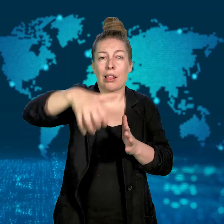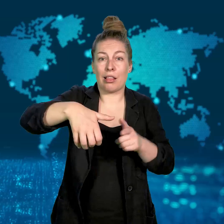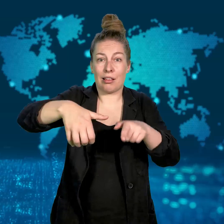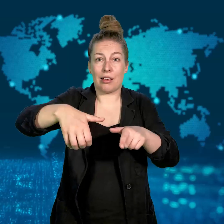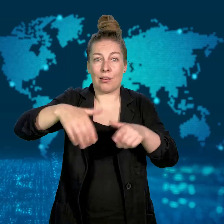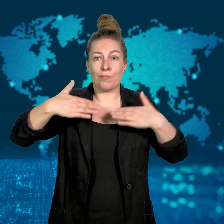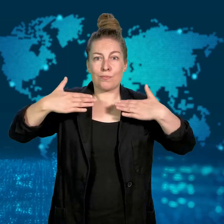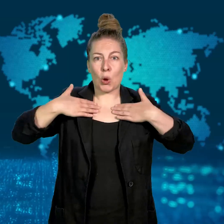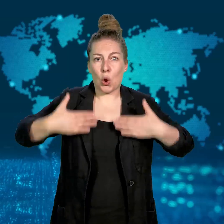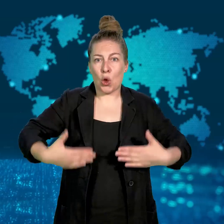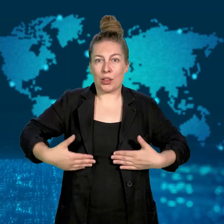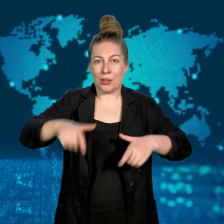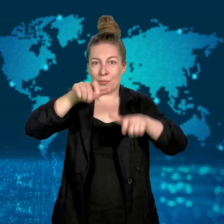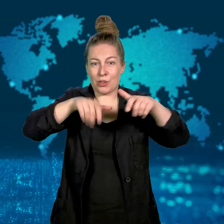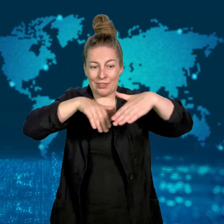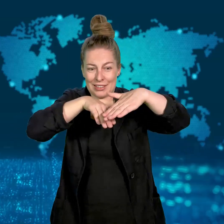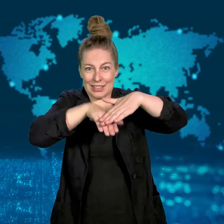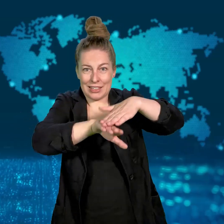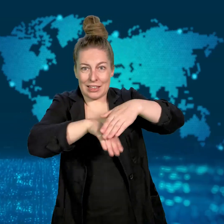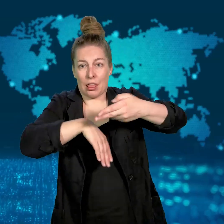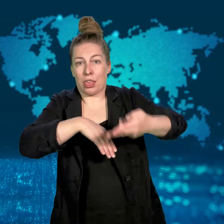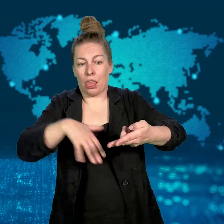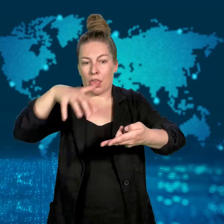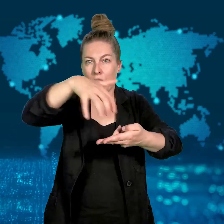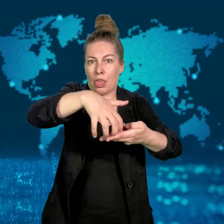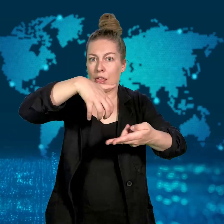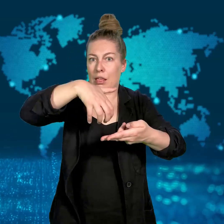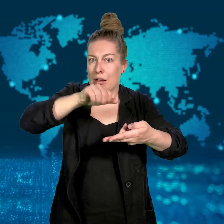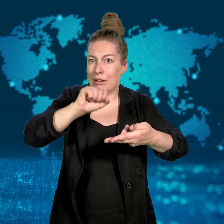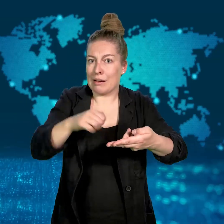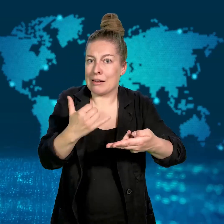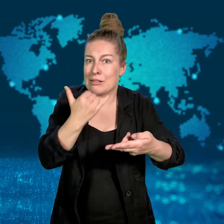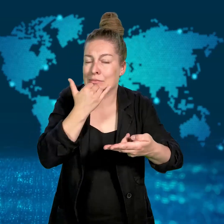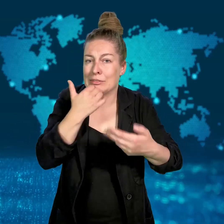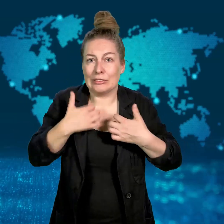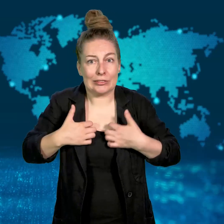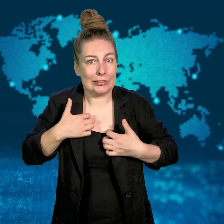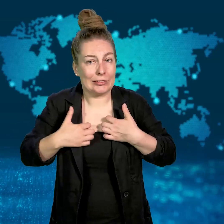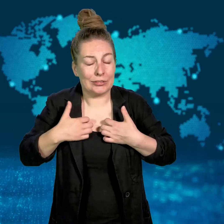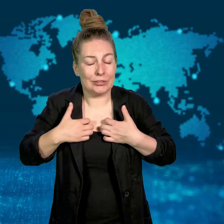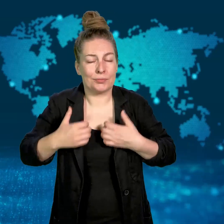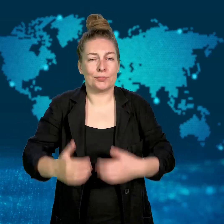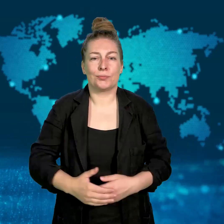but this worries many as the machines could damage the bodies of the buried.